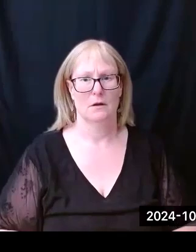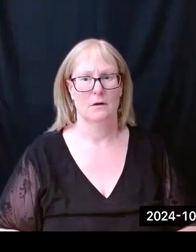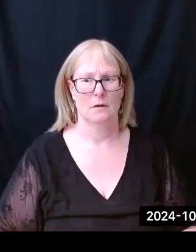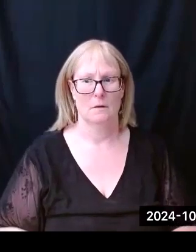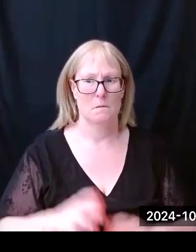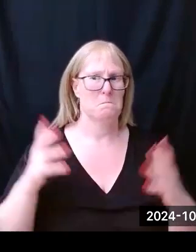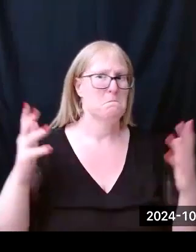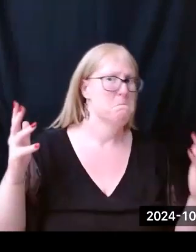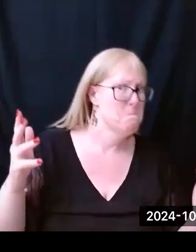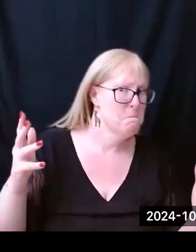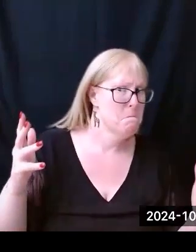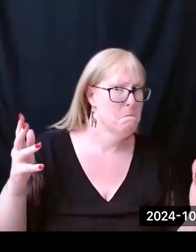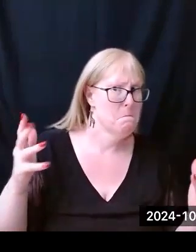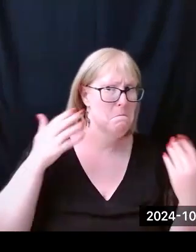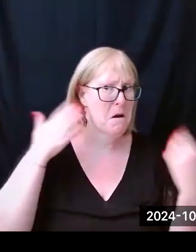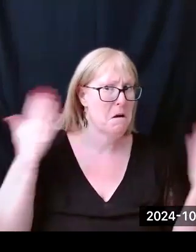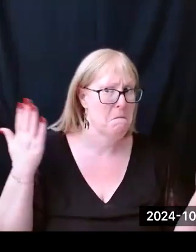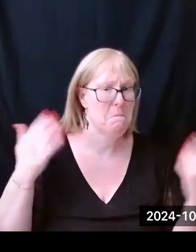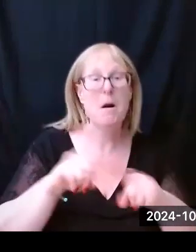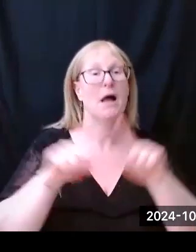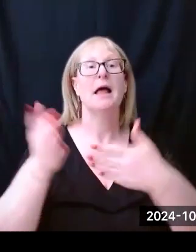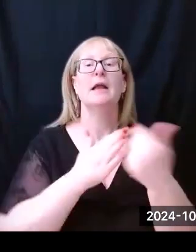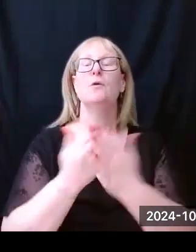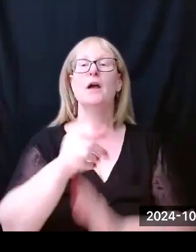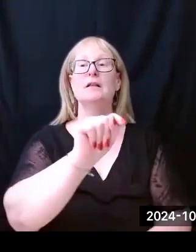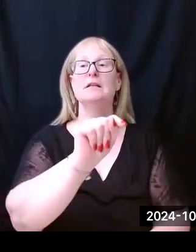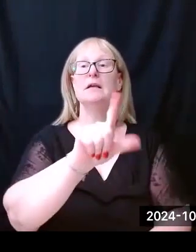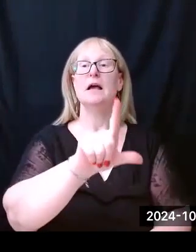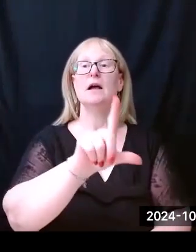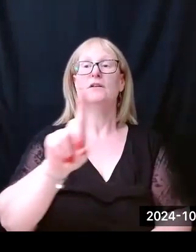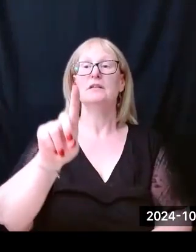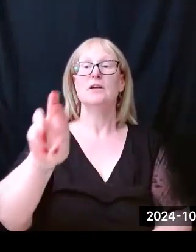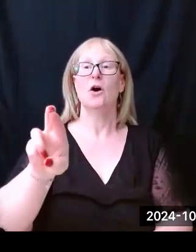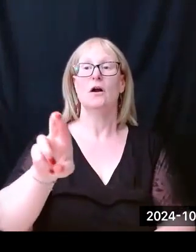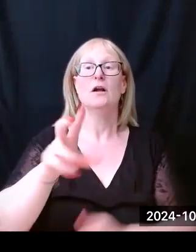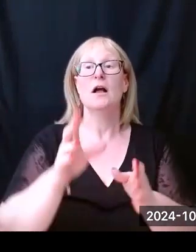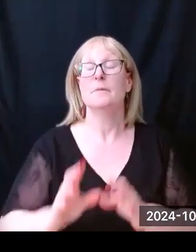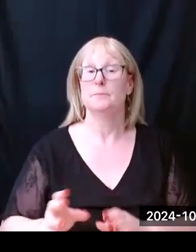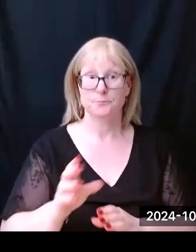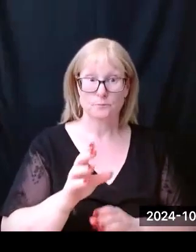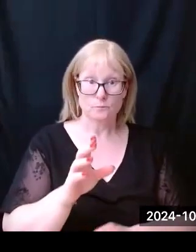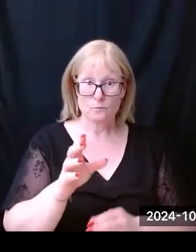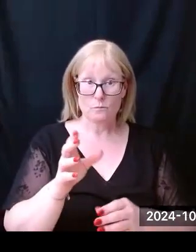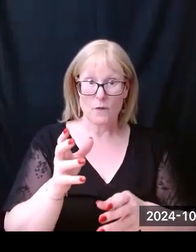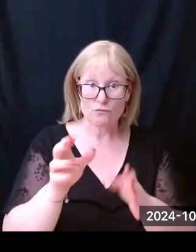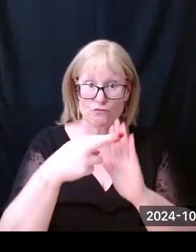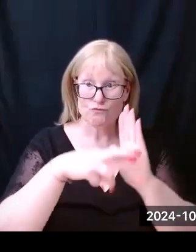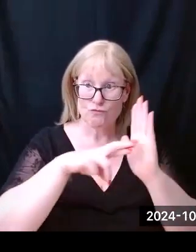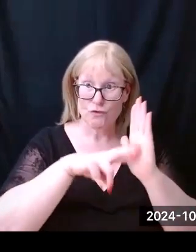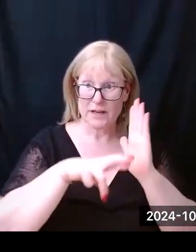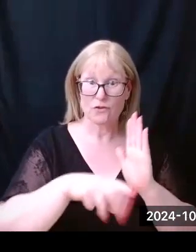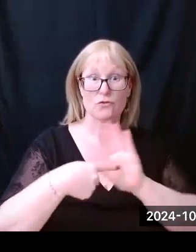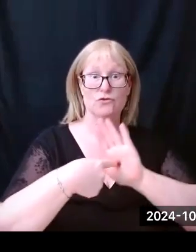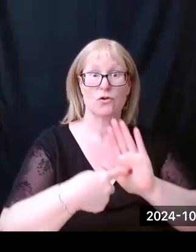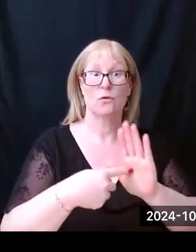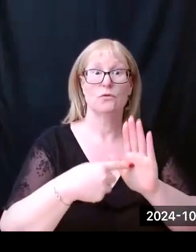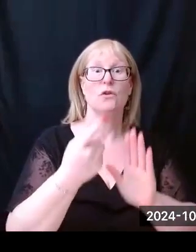But anyway, the TLDR is research shows the single most important resilience factor is having safe, stable, nurturing relationships.